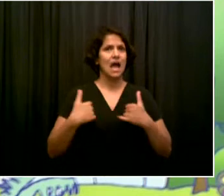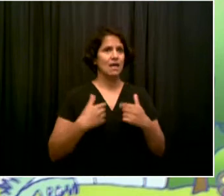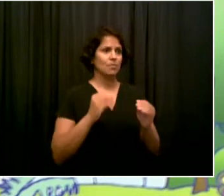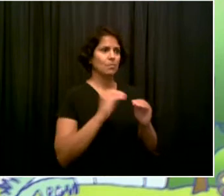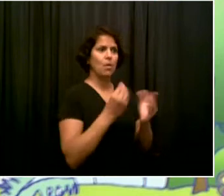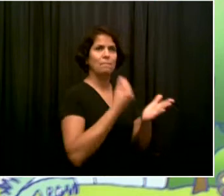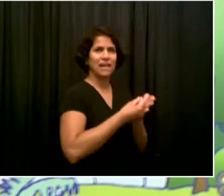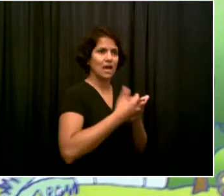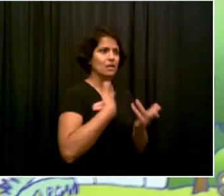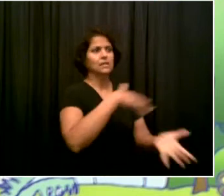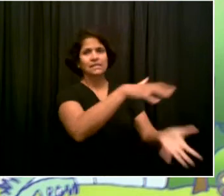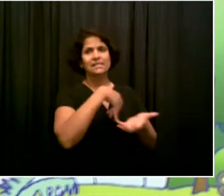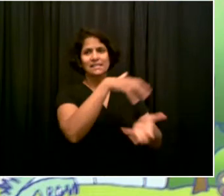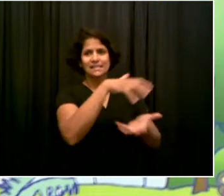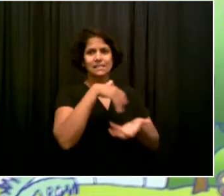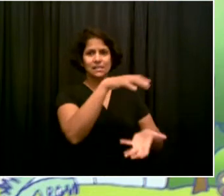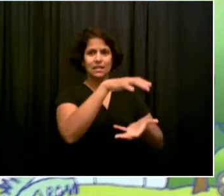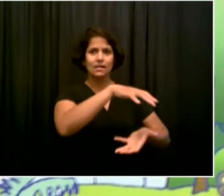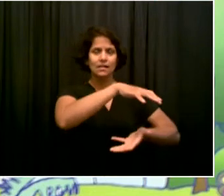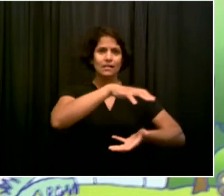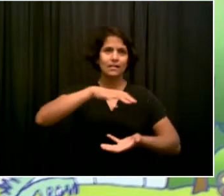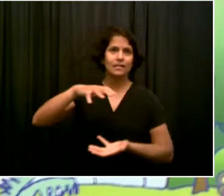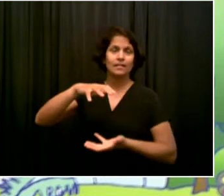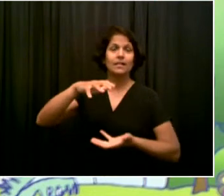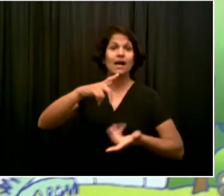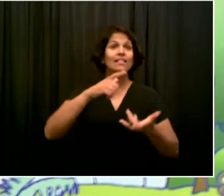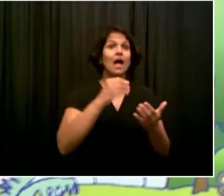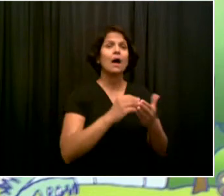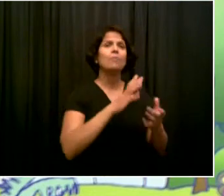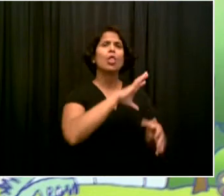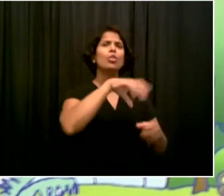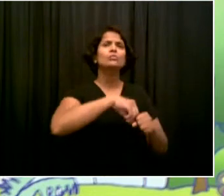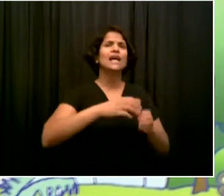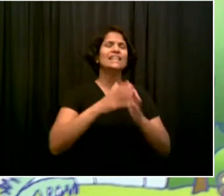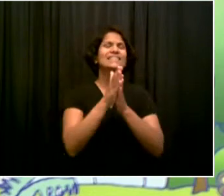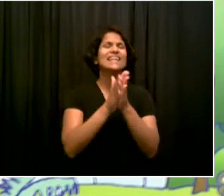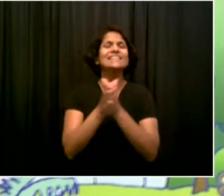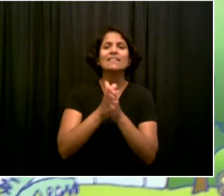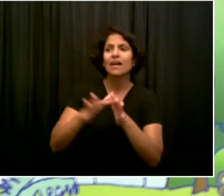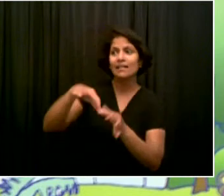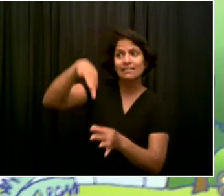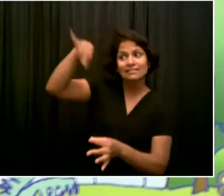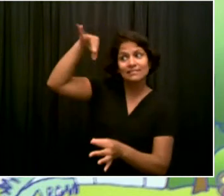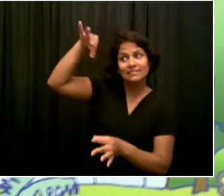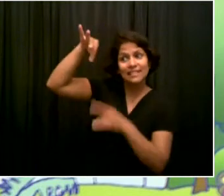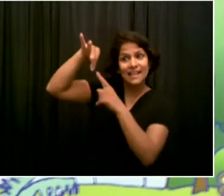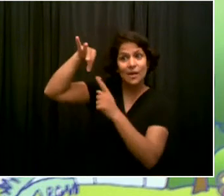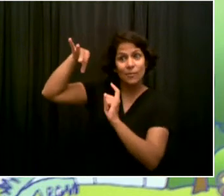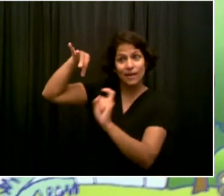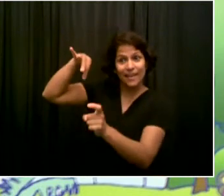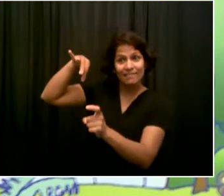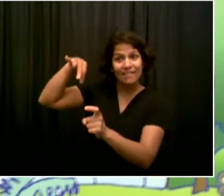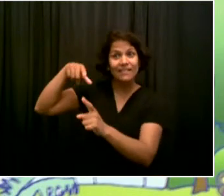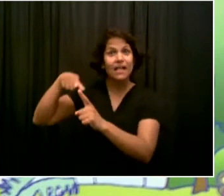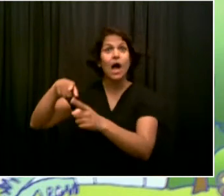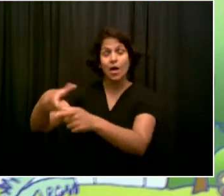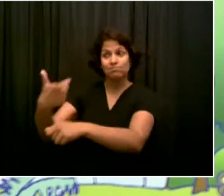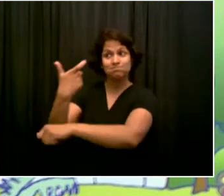ON 10 MILLION DOSES, COMING UP ON 5 LMILION NEW YORKERS WHO HAVE AT LEAST ONE DOSE BUT WE INTEND TO GO A LOT FURTHER.